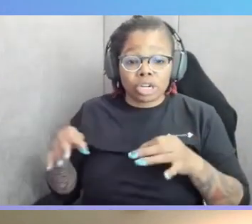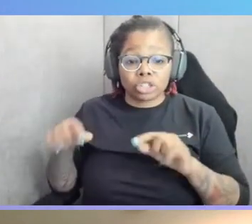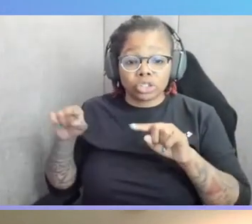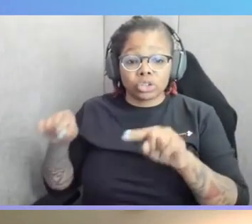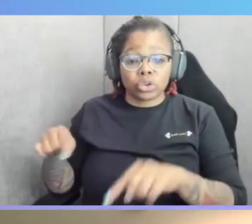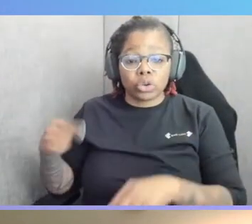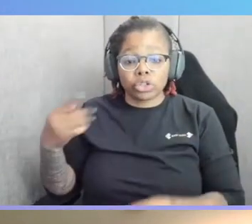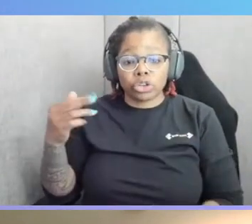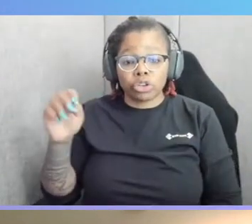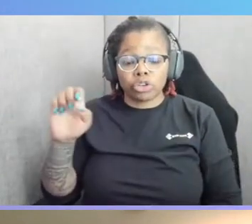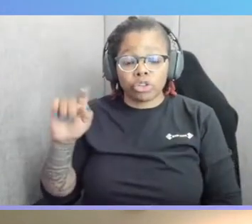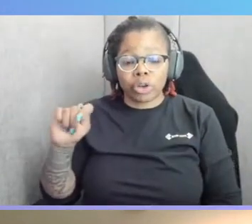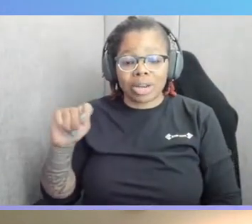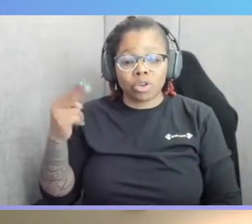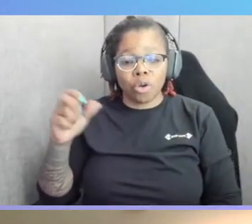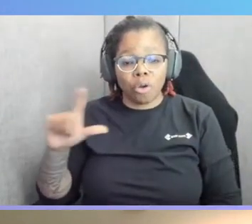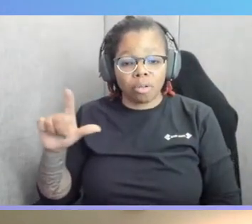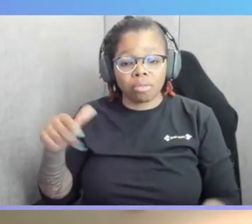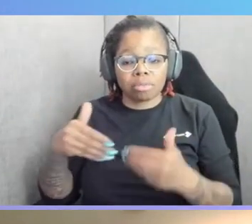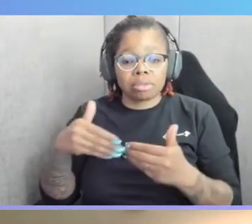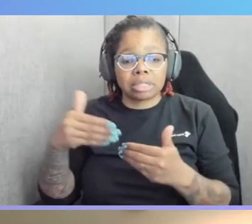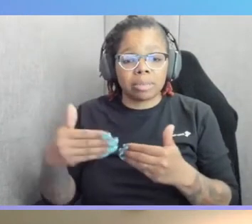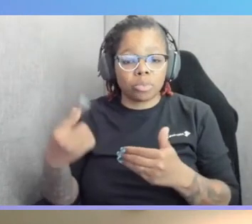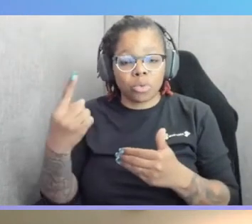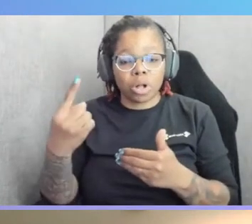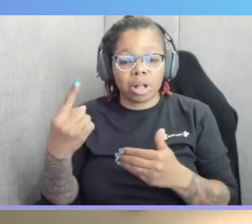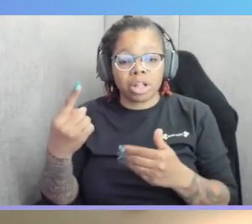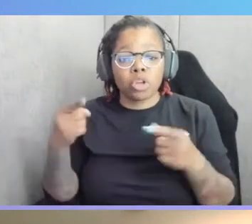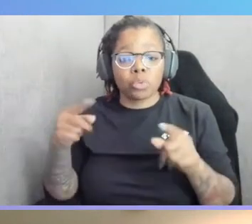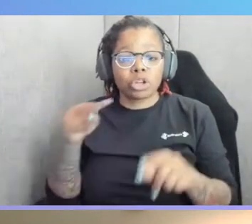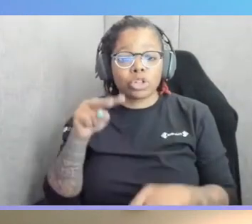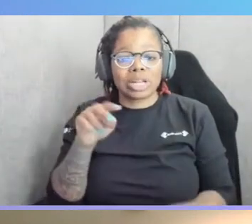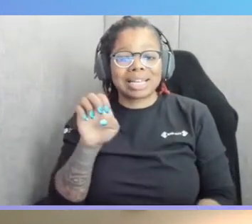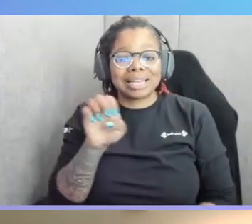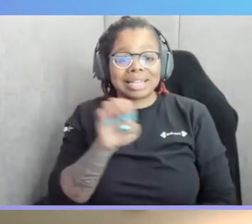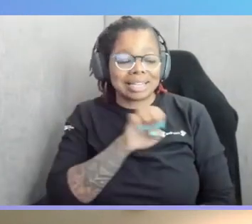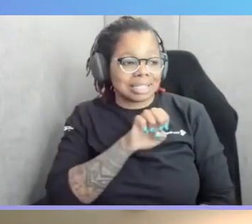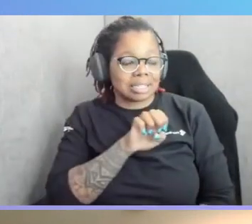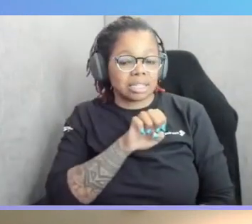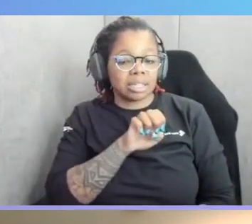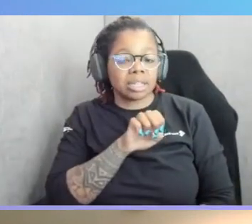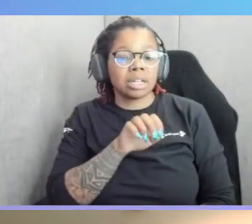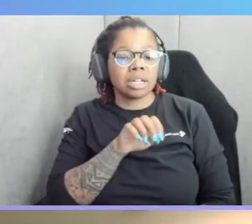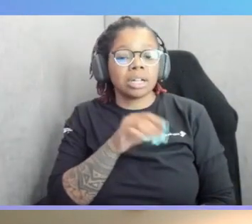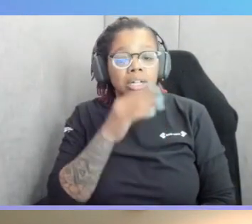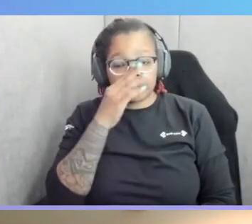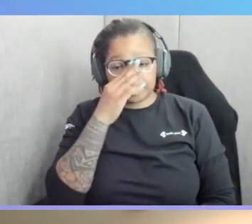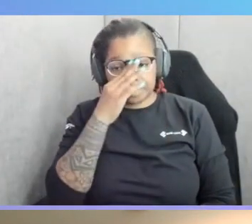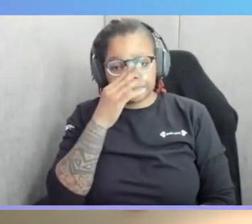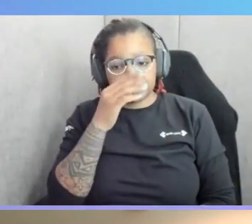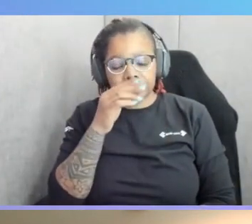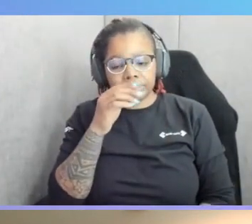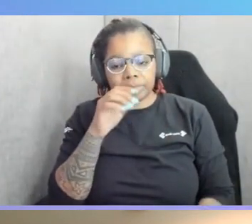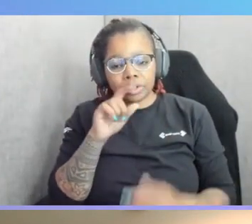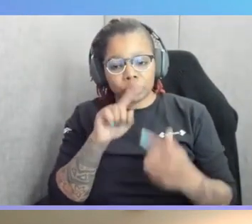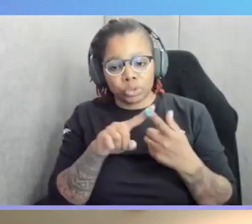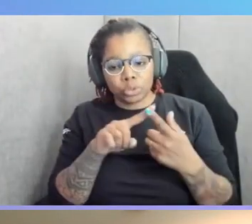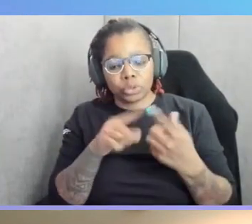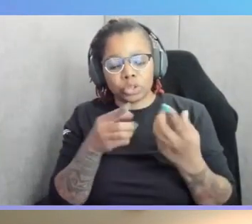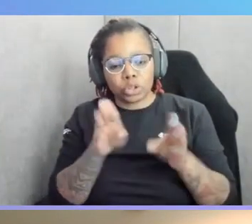facing east towards the closed entrance to the main reading